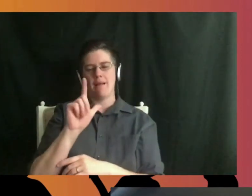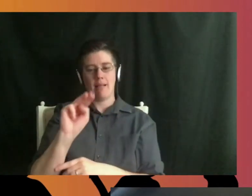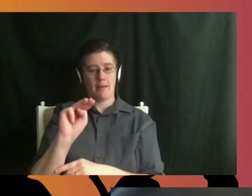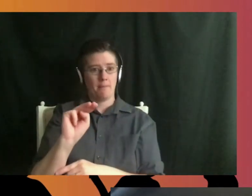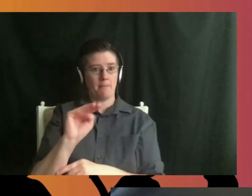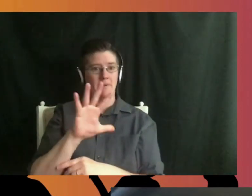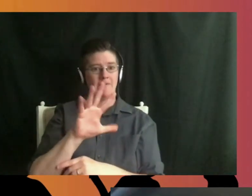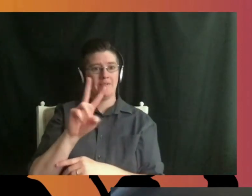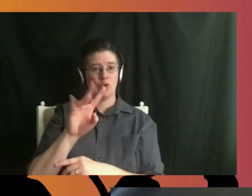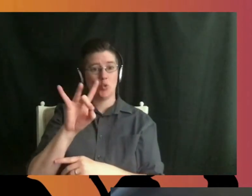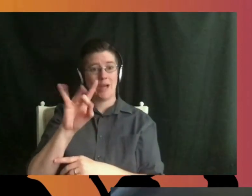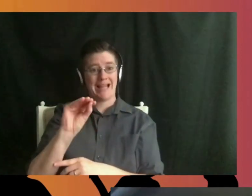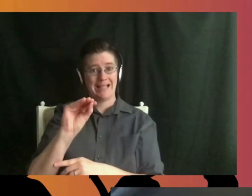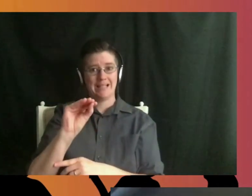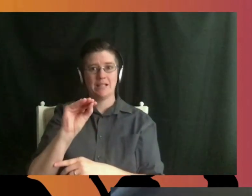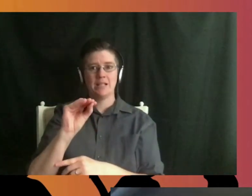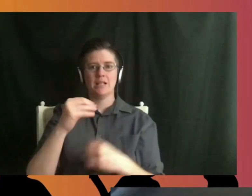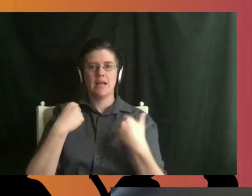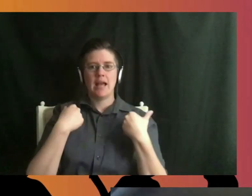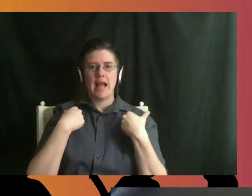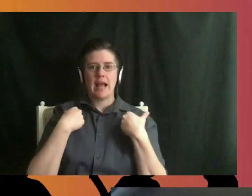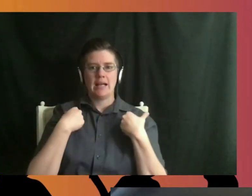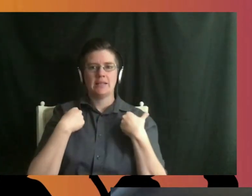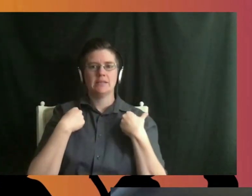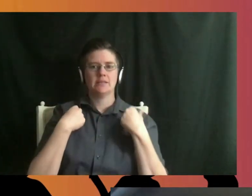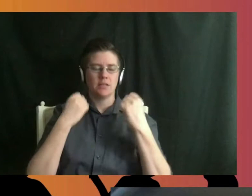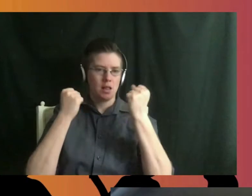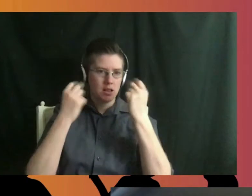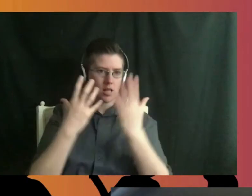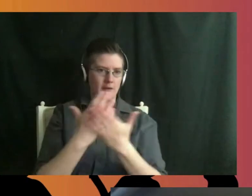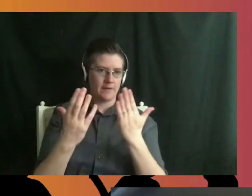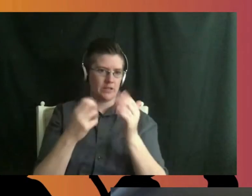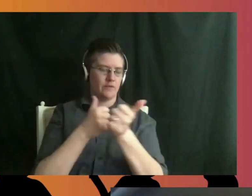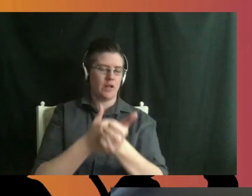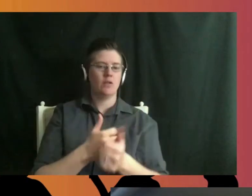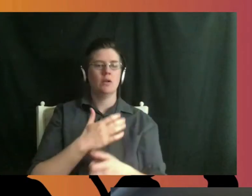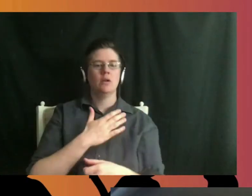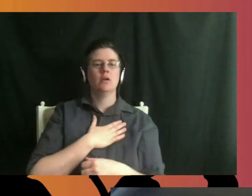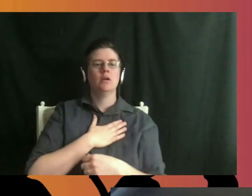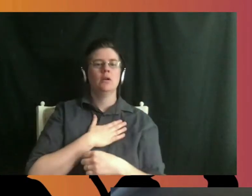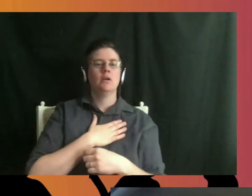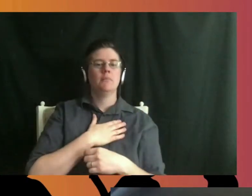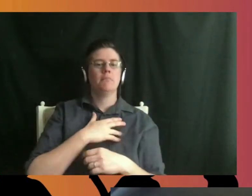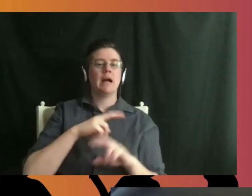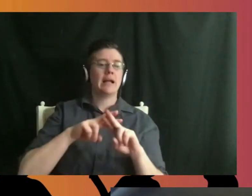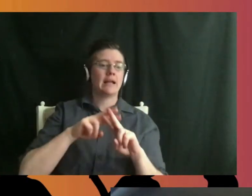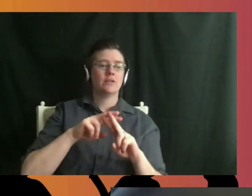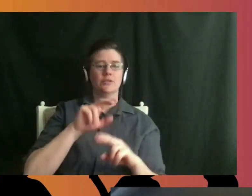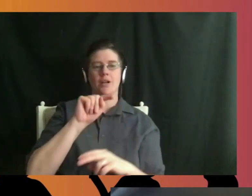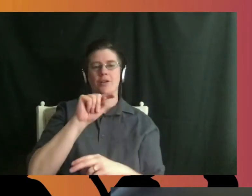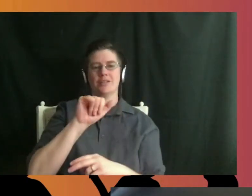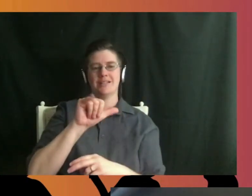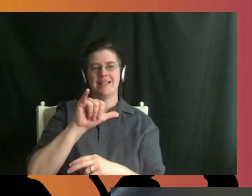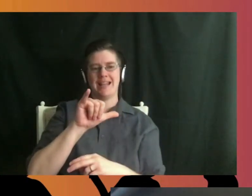a lot of good stuff to to follow uh my handles on instagram and uh twitter tay anderson co and so